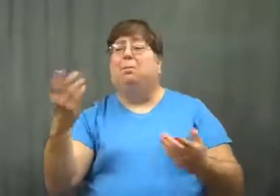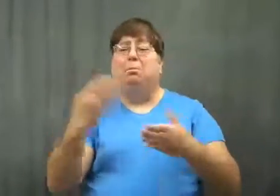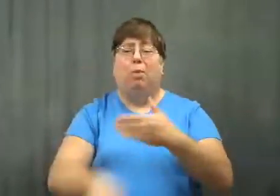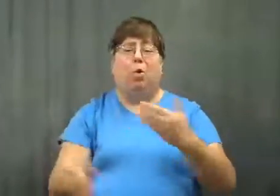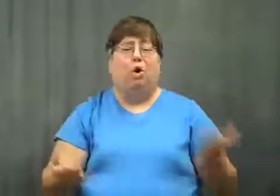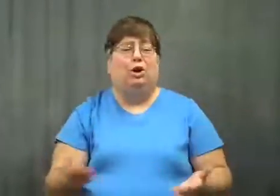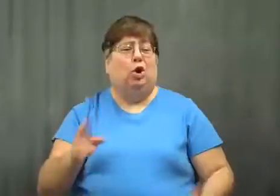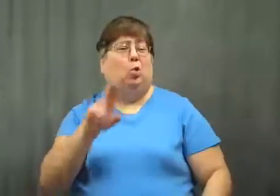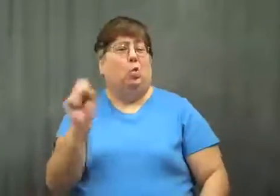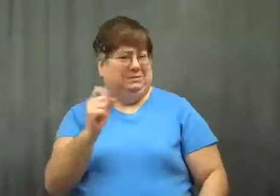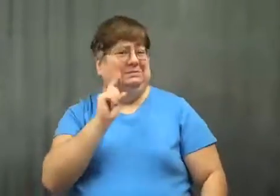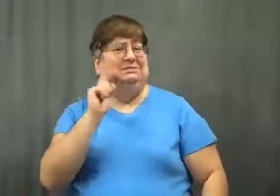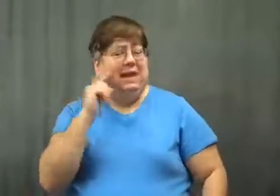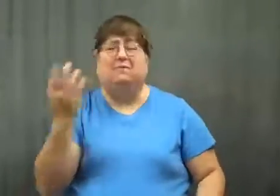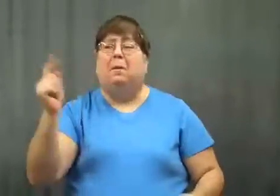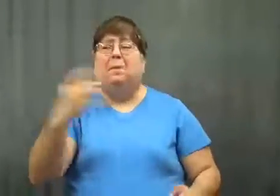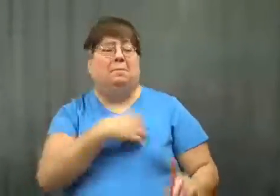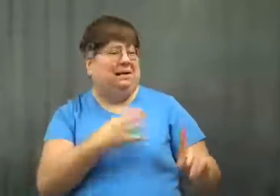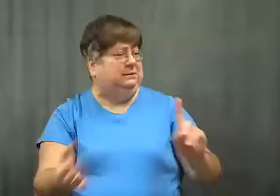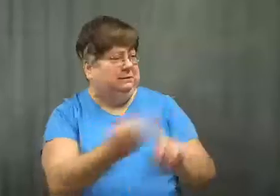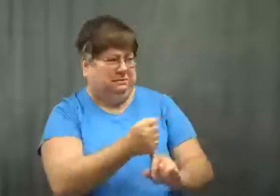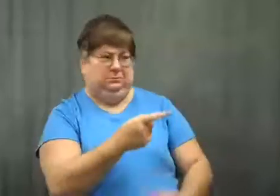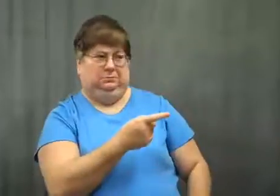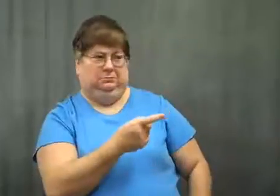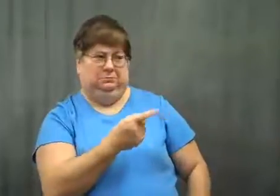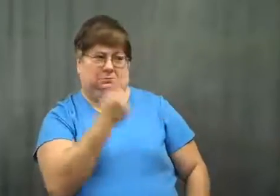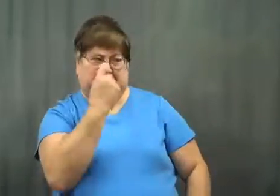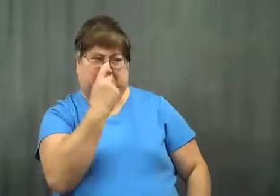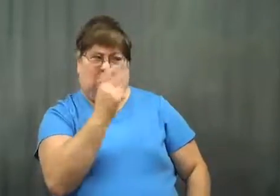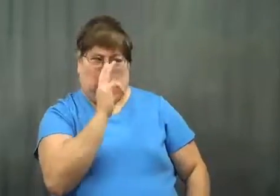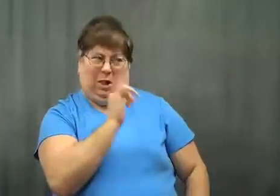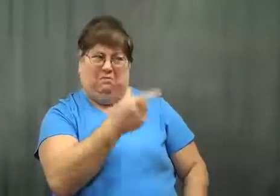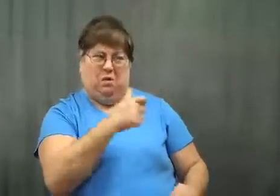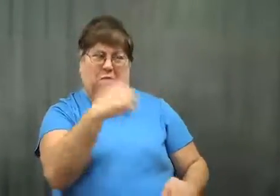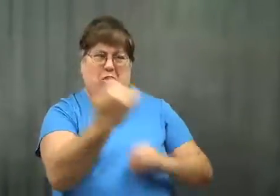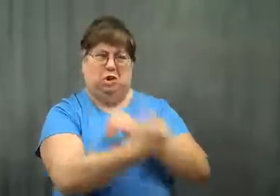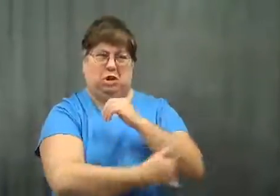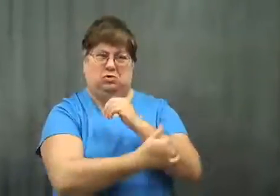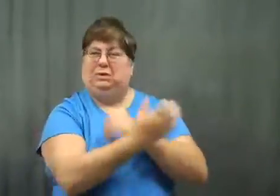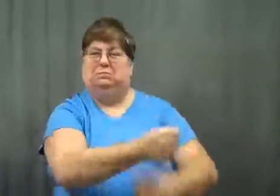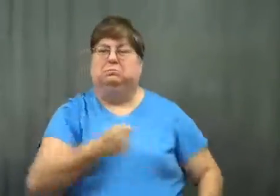If such a person was cited, and the police thought he or she was an immigrant,